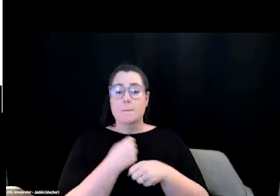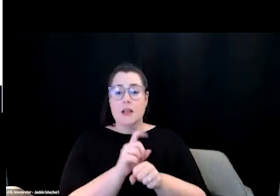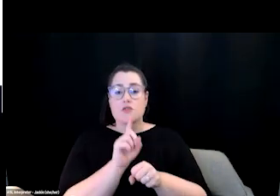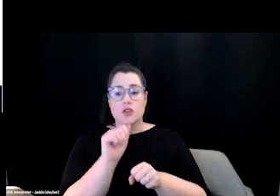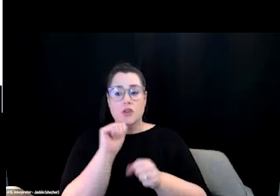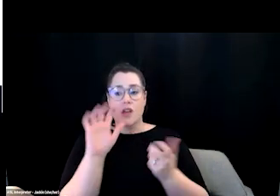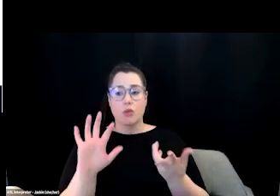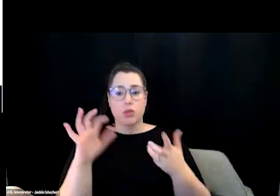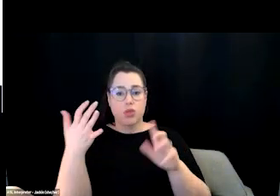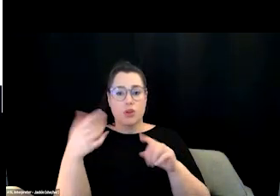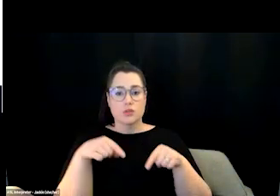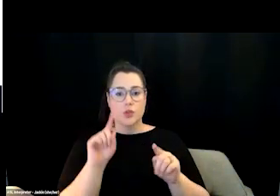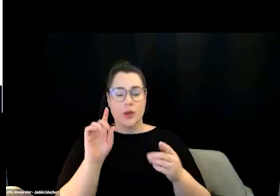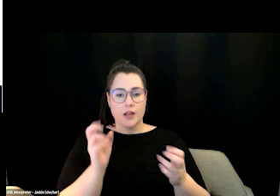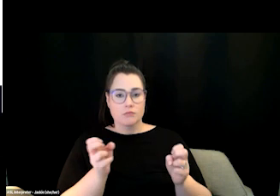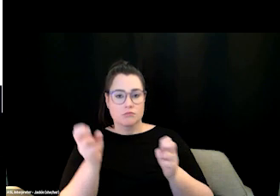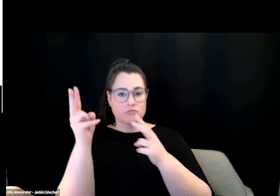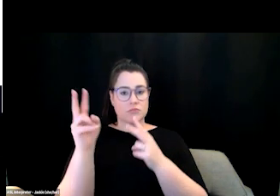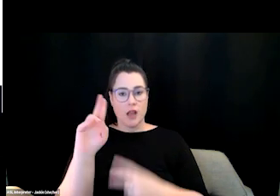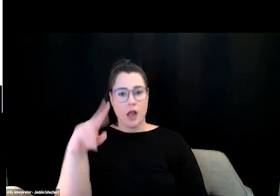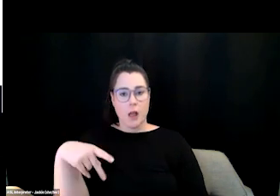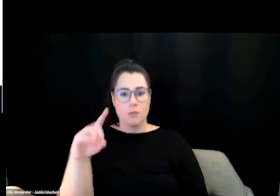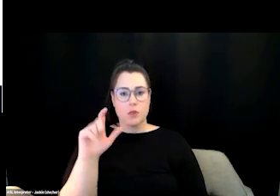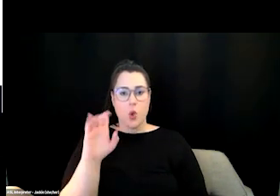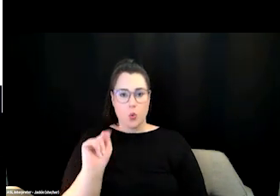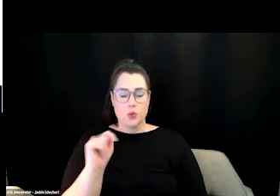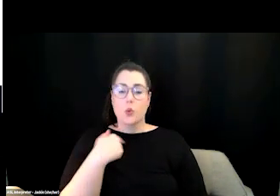We keep the resolution intact so they are pristine and crisp.